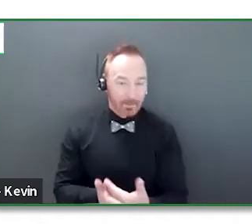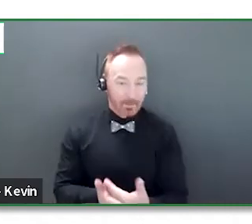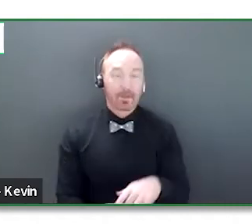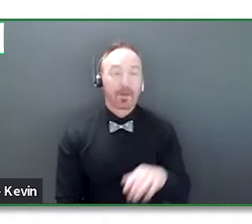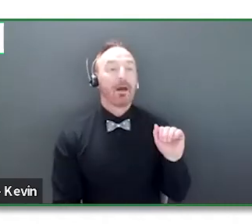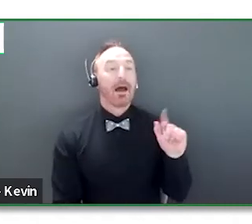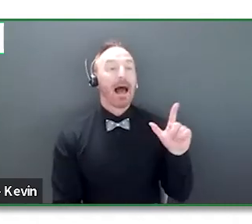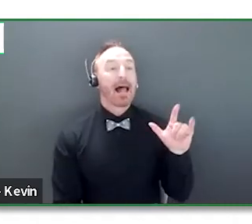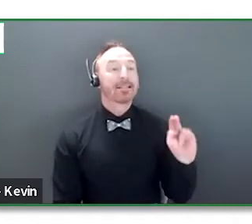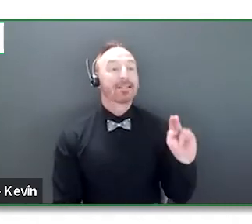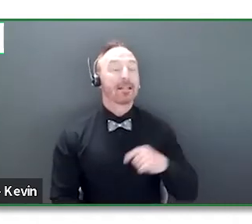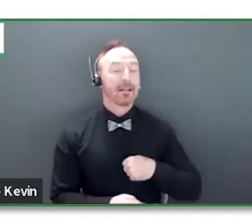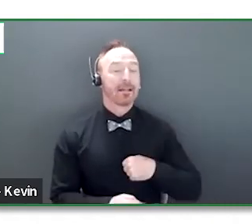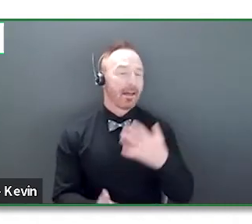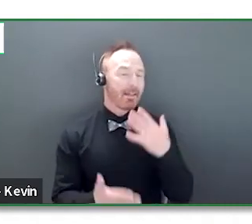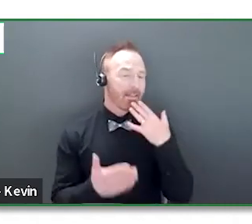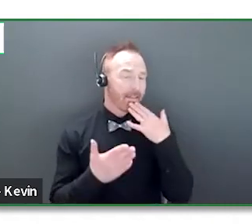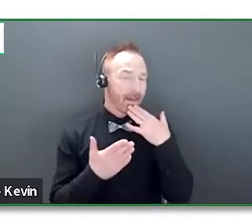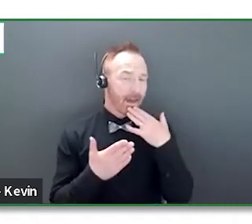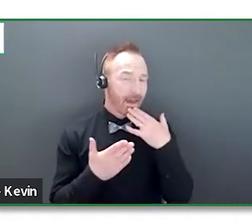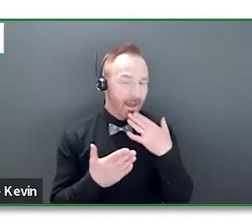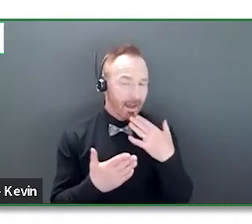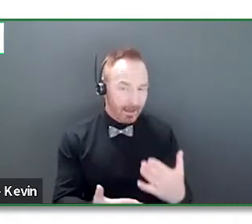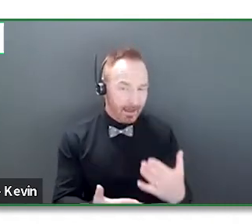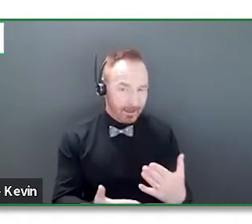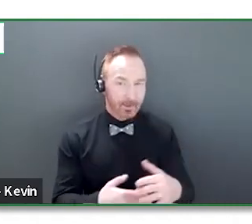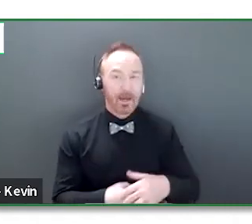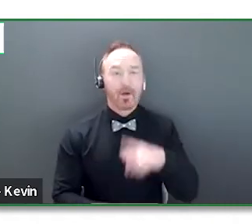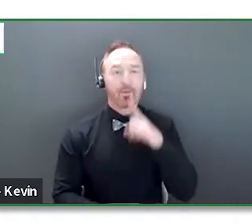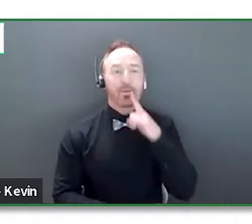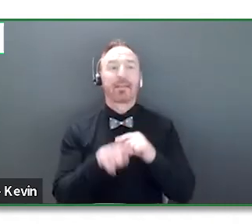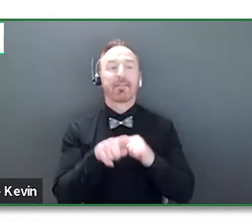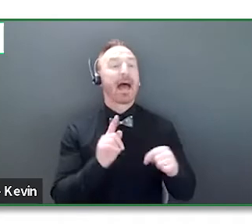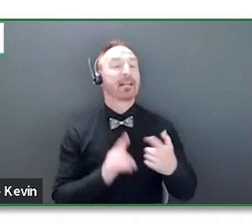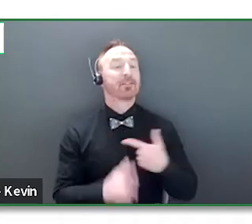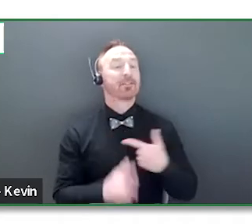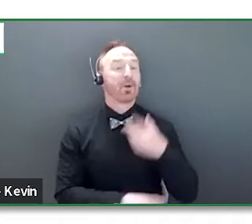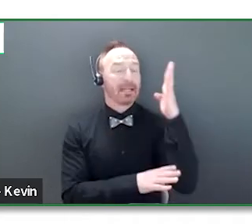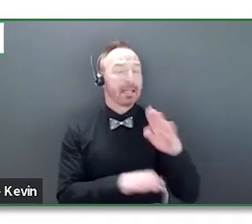Uh that was fantastic. We do have some questions coming in from the audience.